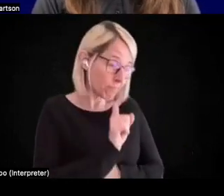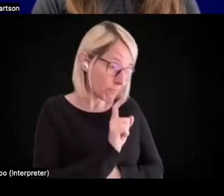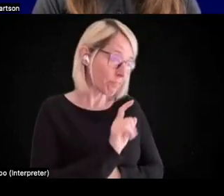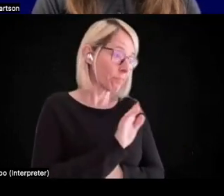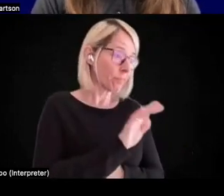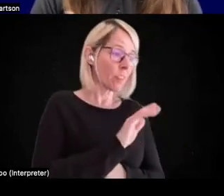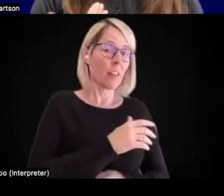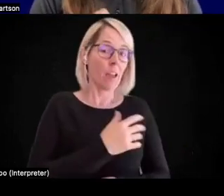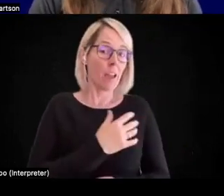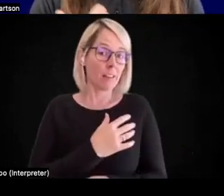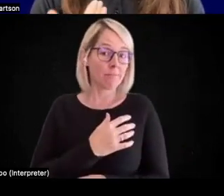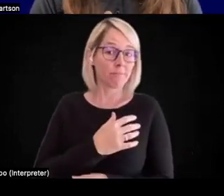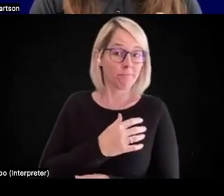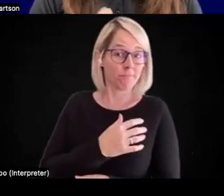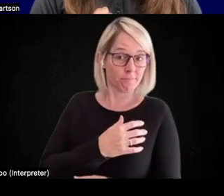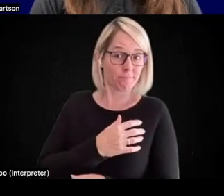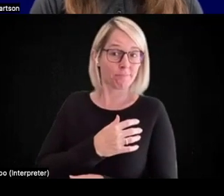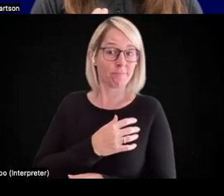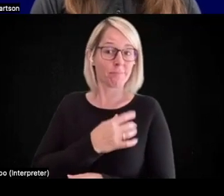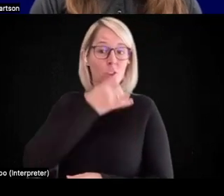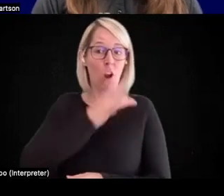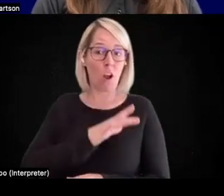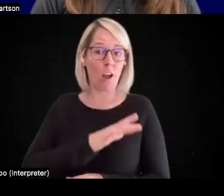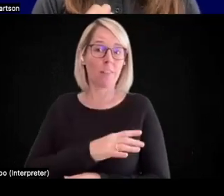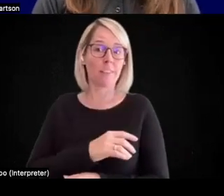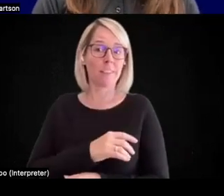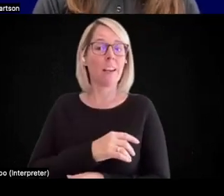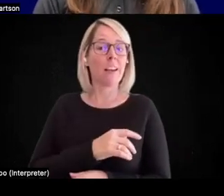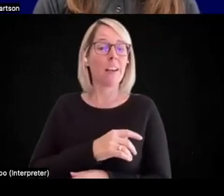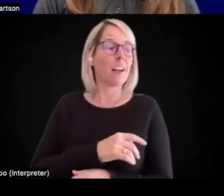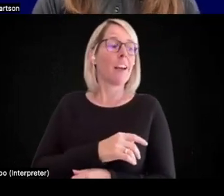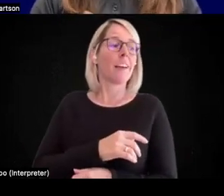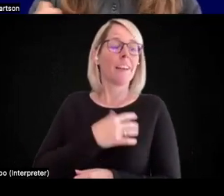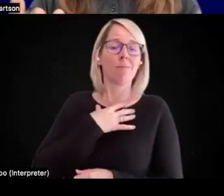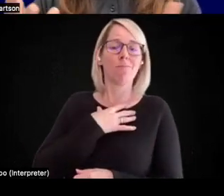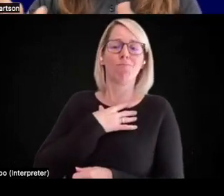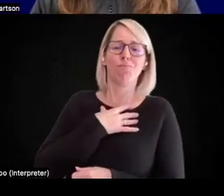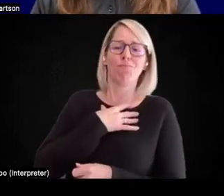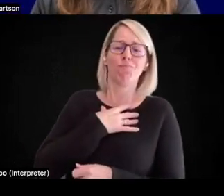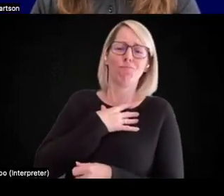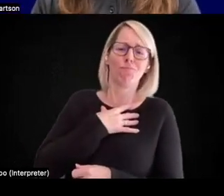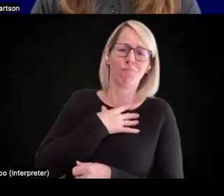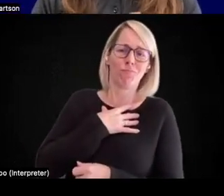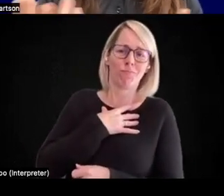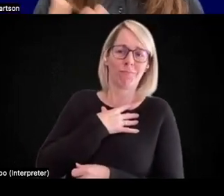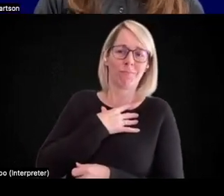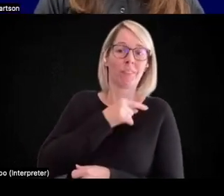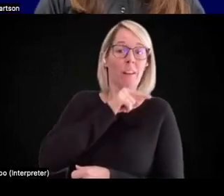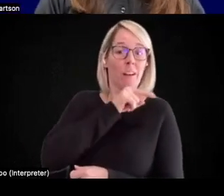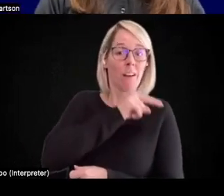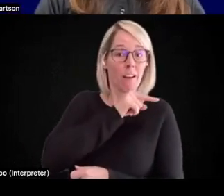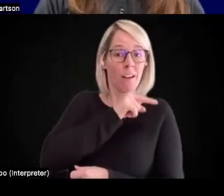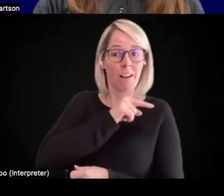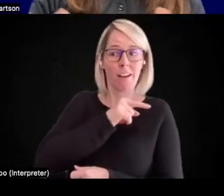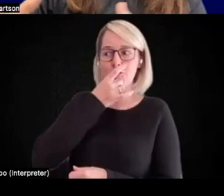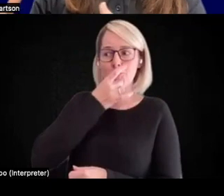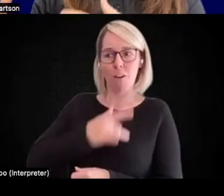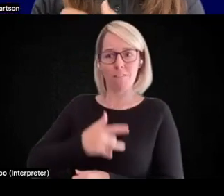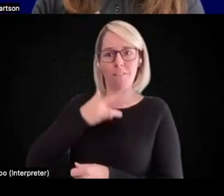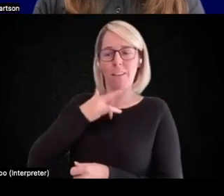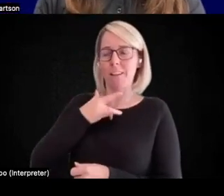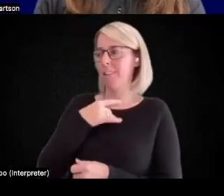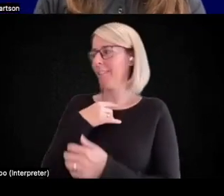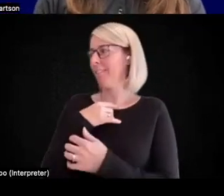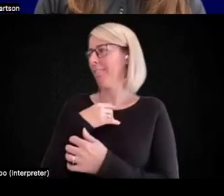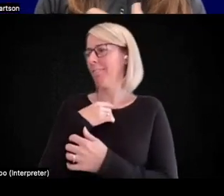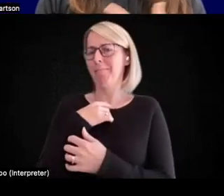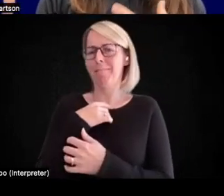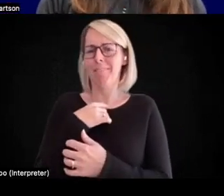the child and reflects that movement back to them, the child can feel, "Ah, you have